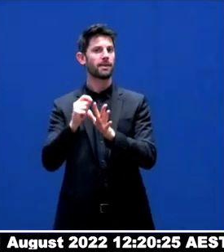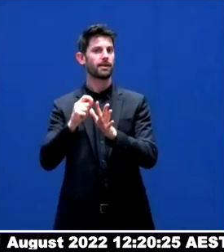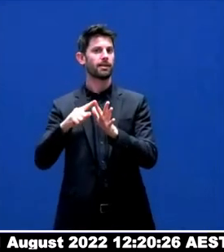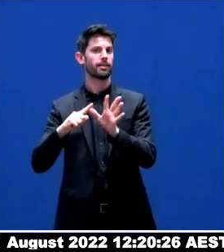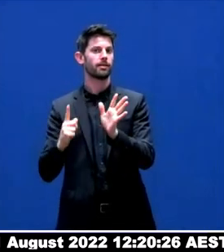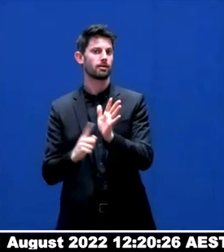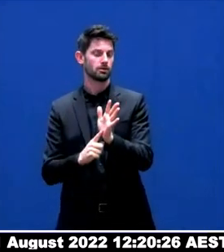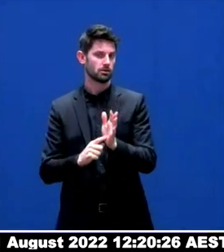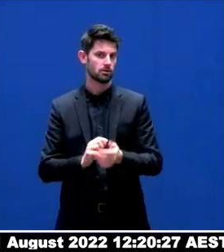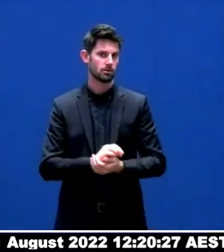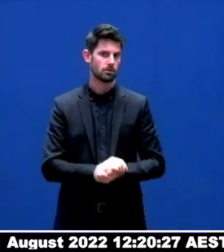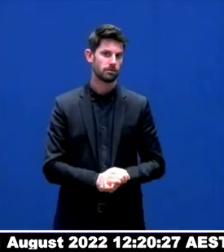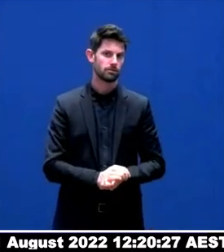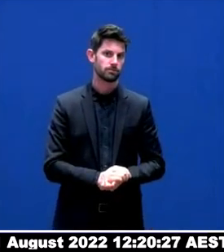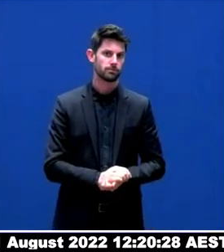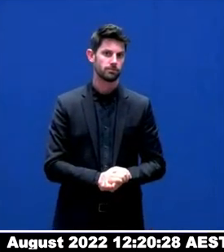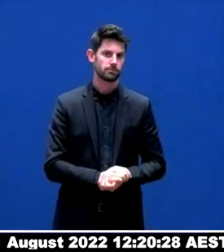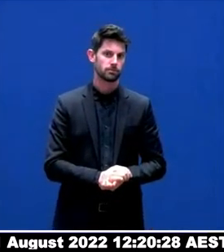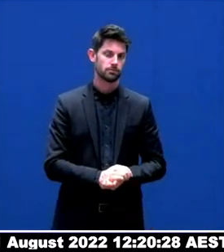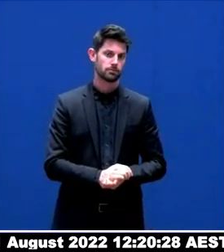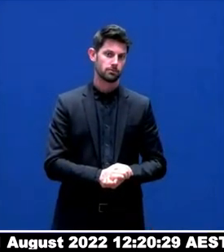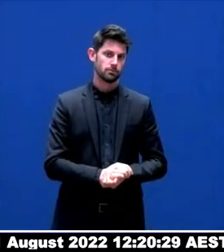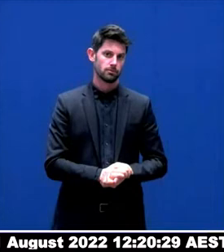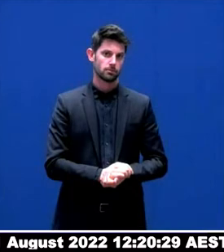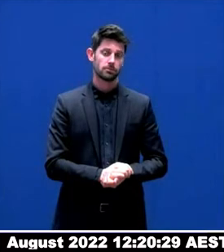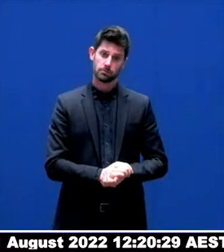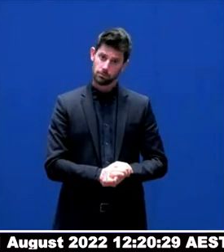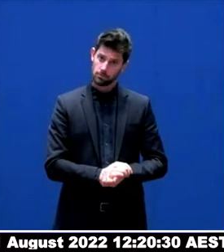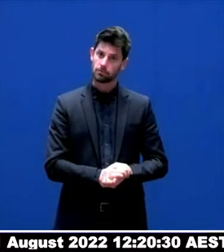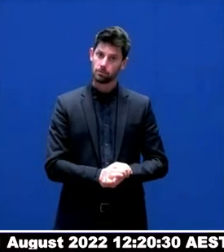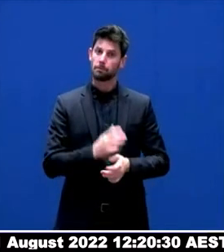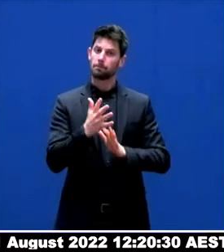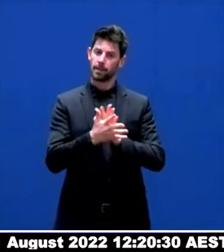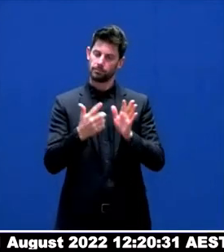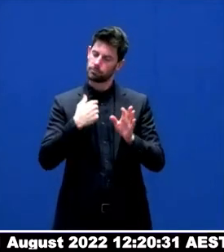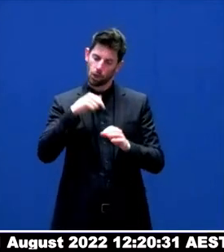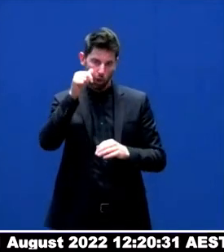I take it that this is not a policy that you're responsible for, or it is?